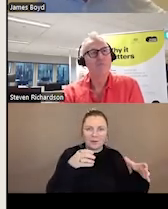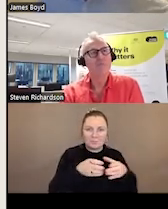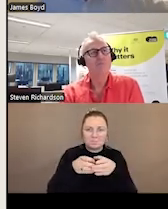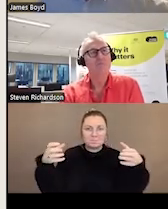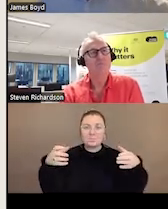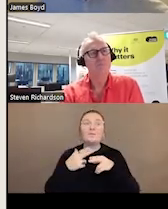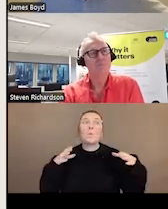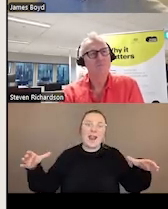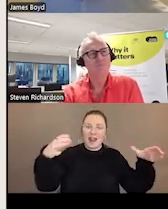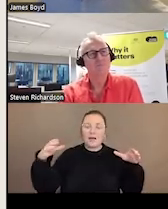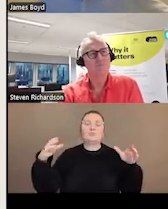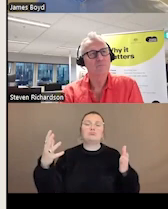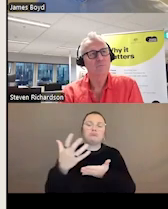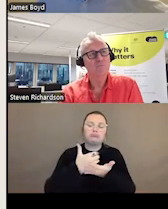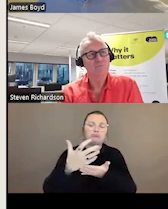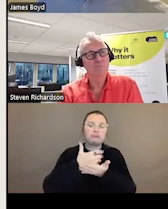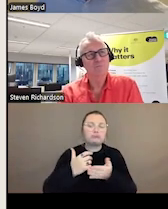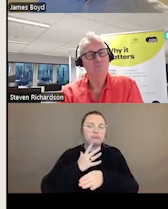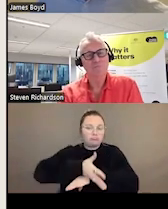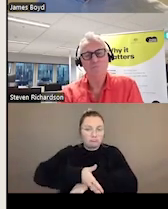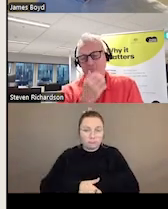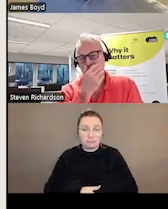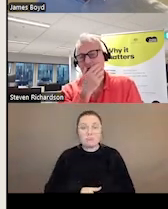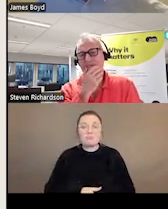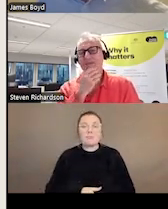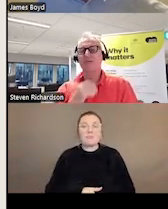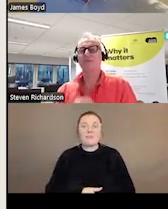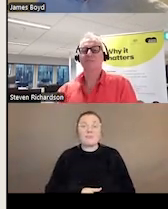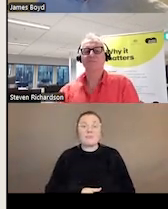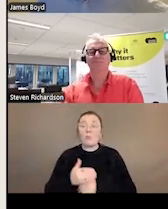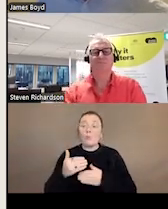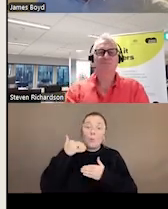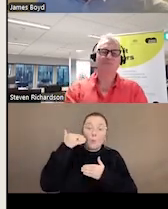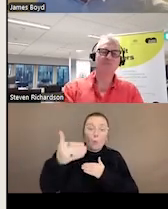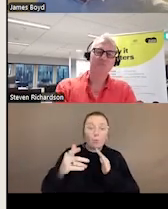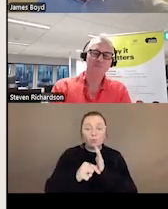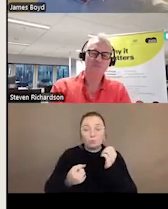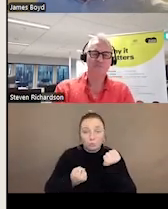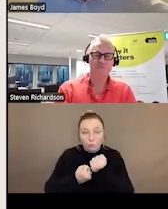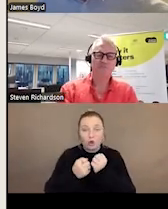fundraising effort. Resulting in a long-term support and hopefully strong donor engagement